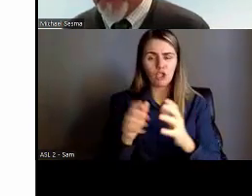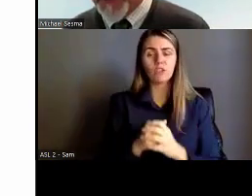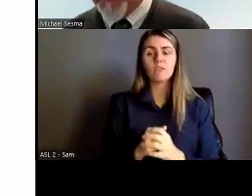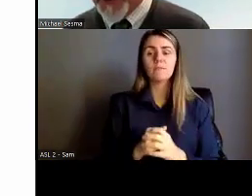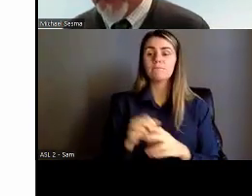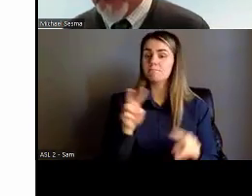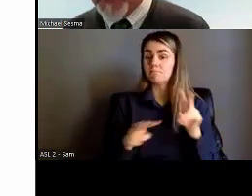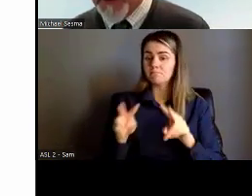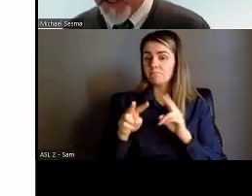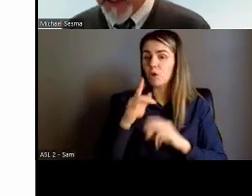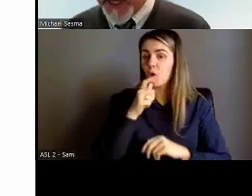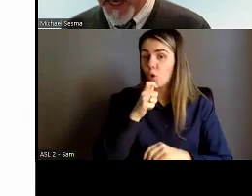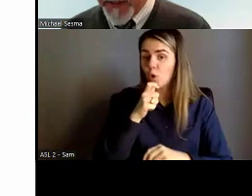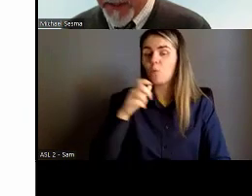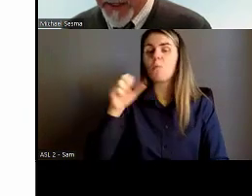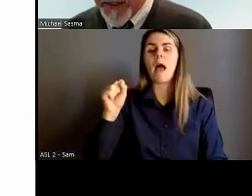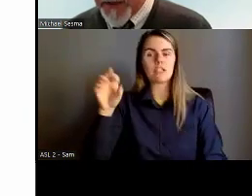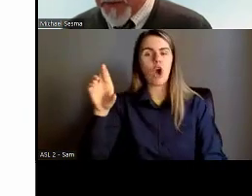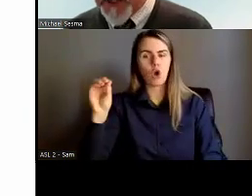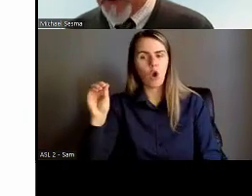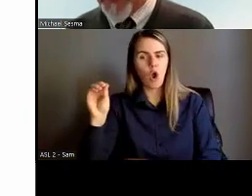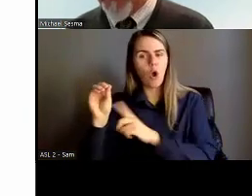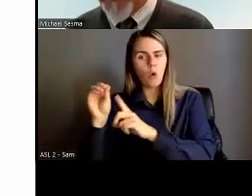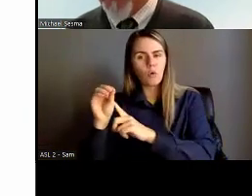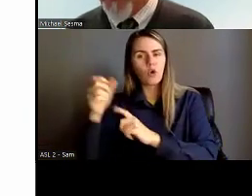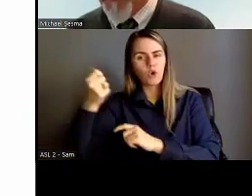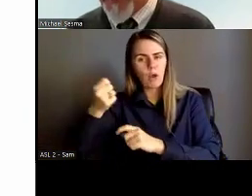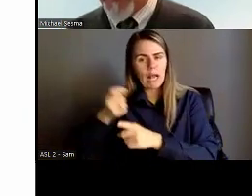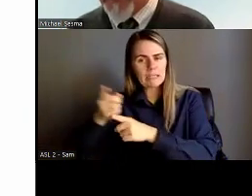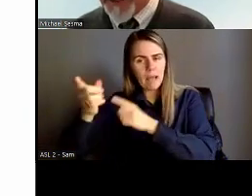grants specialist, again, another resource, Post-Award Monitoring.